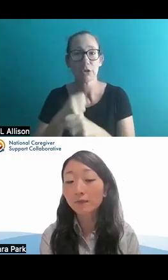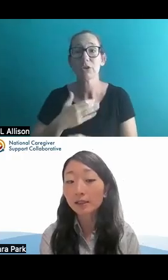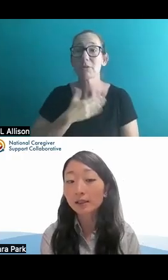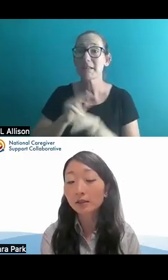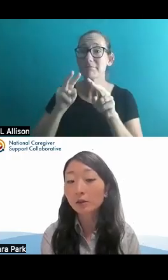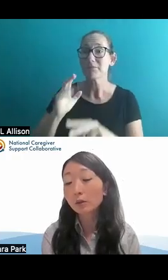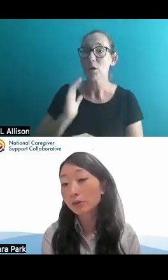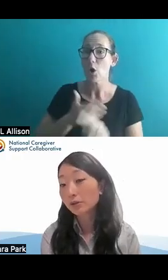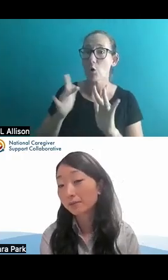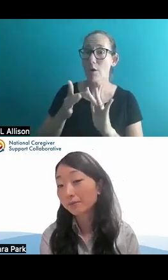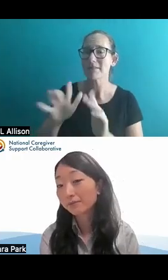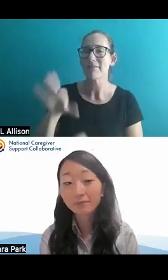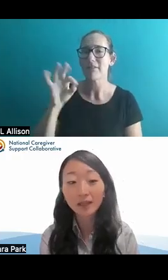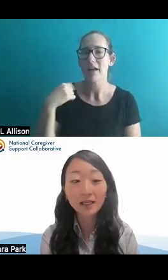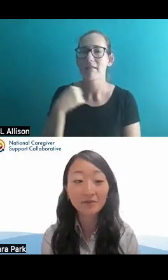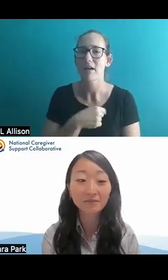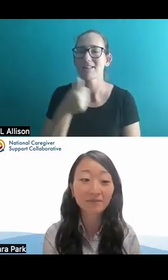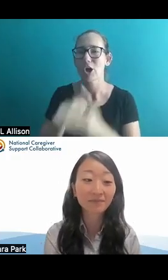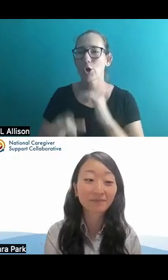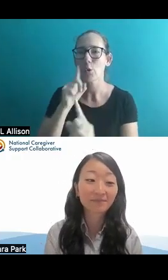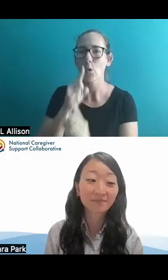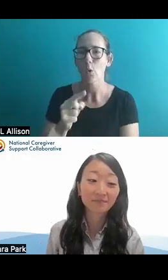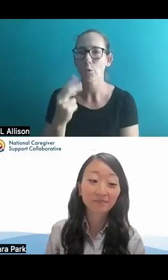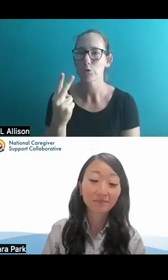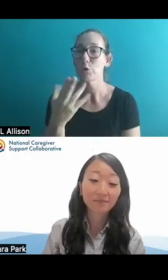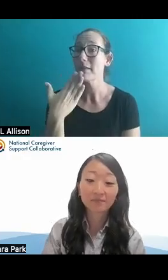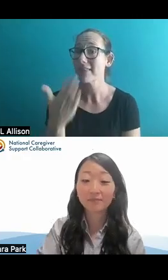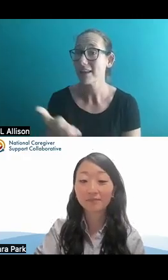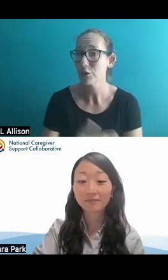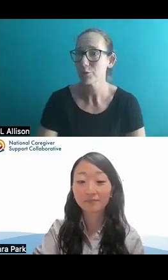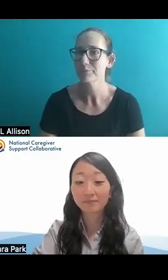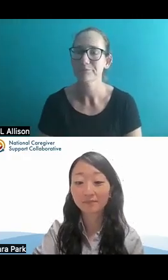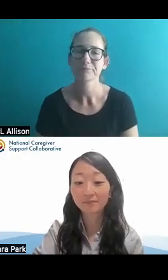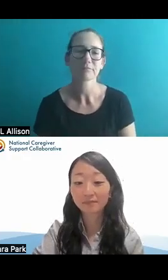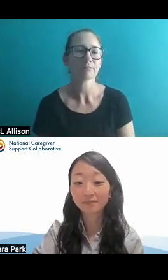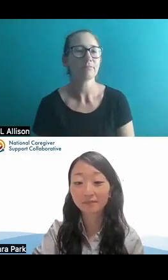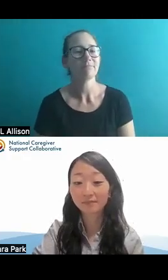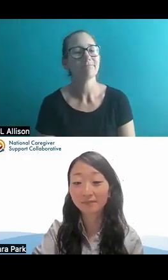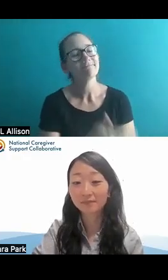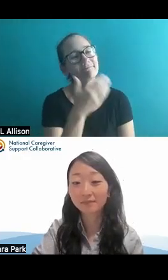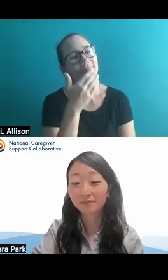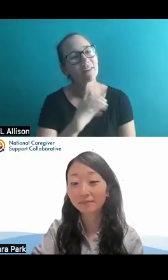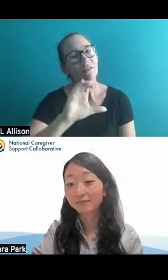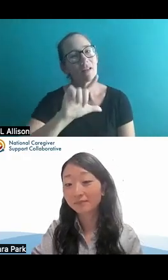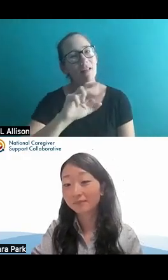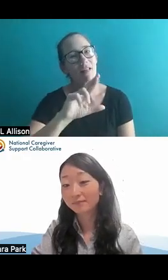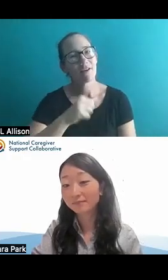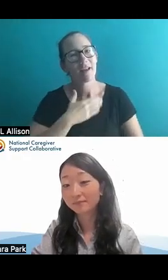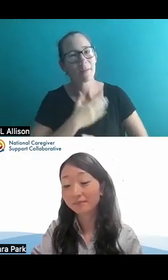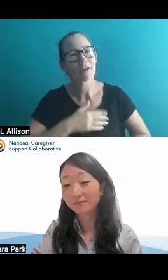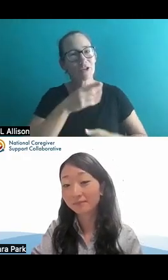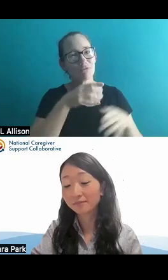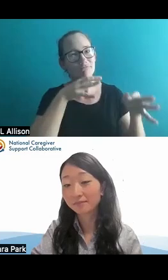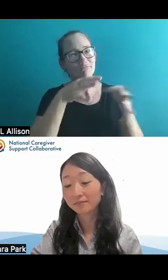find us under "Goal 2," thank you. Thank you, Clara. Appreciate you walking us through UCSF's